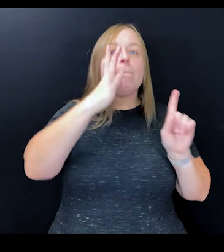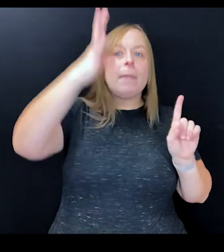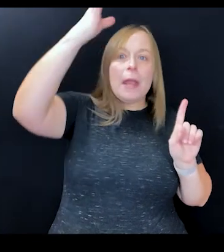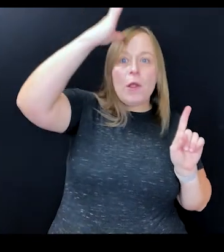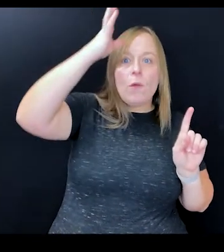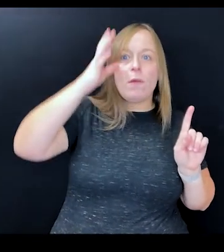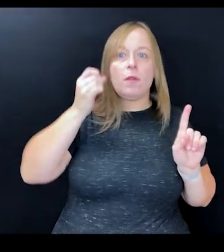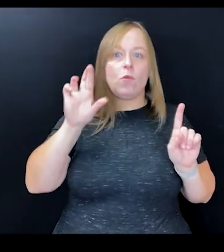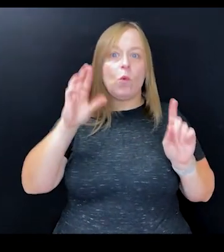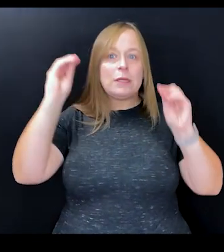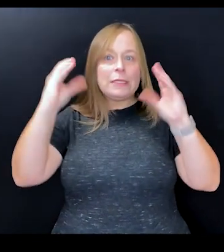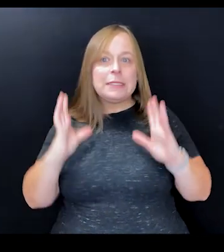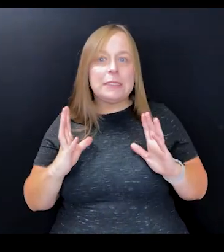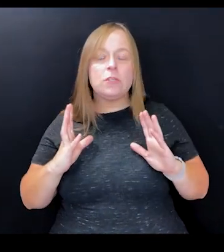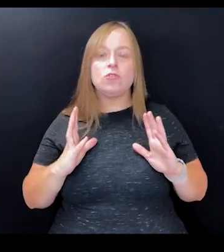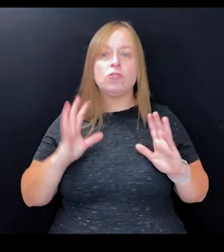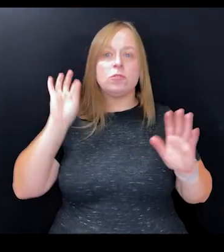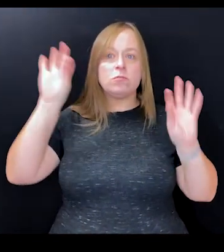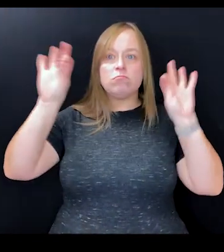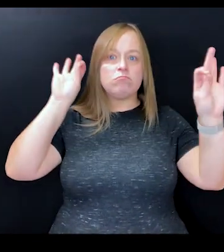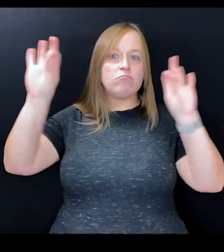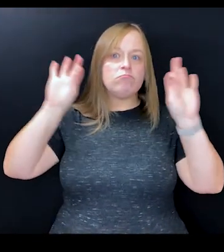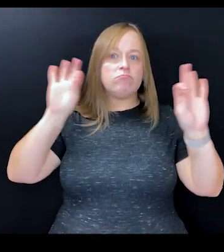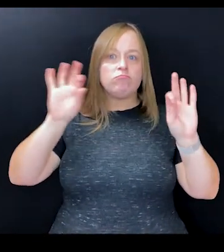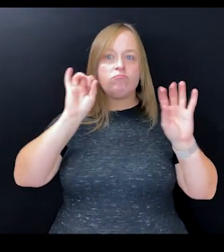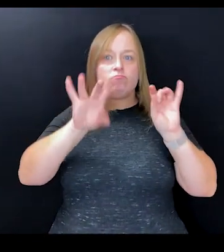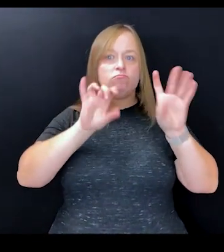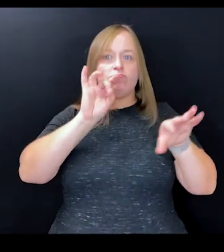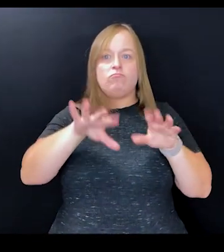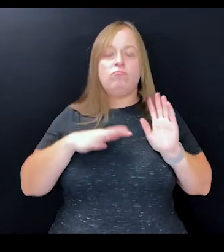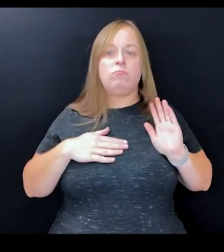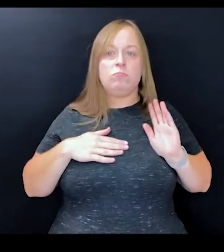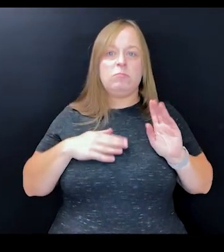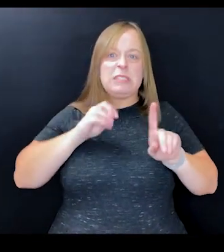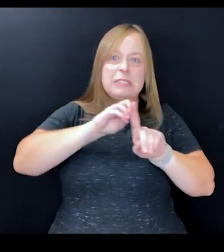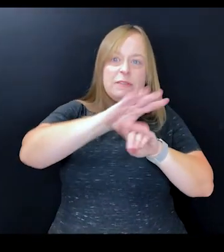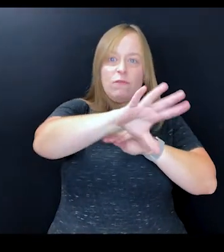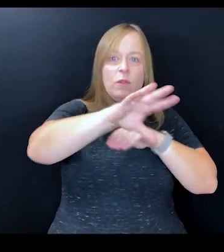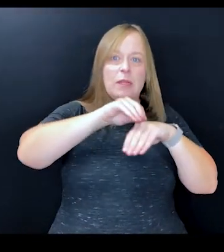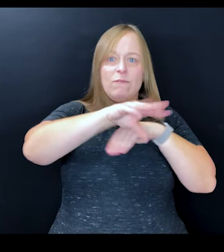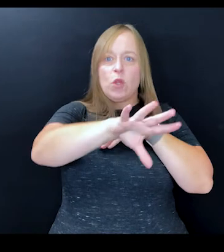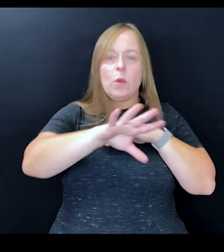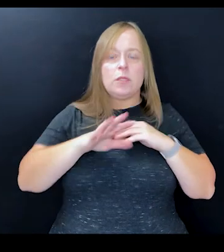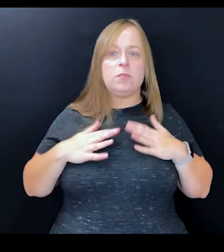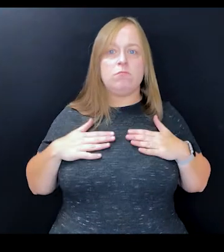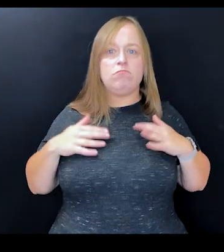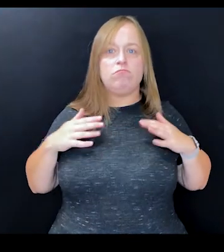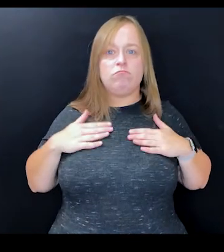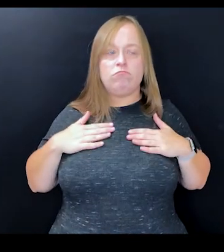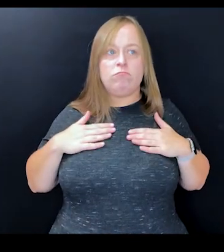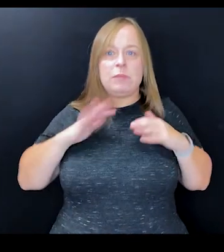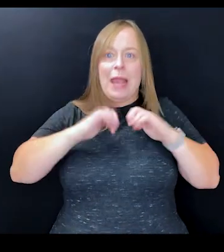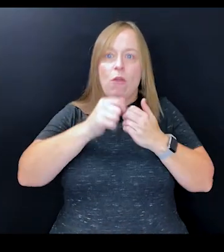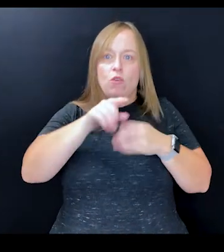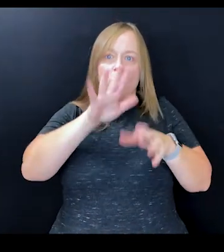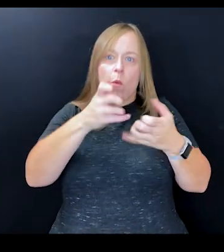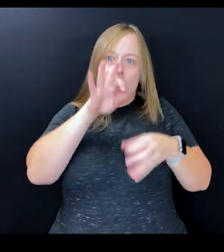parents or teachers may say. There's no need to be influenced by anyone in how you want to vote.